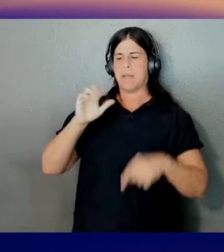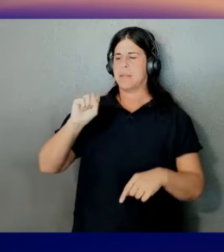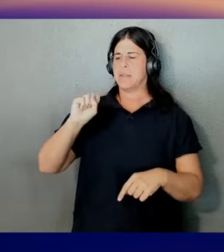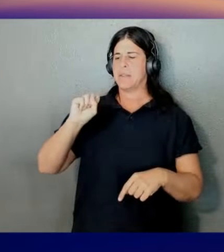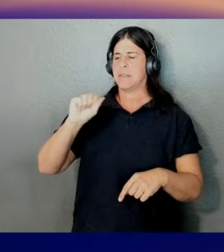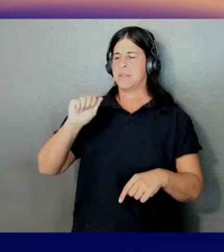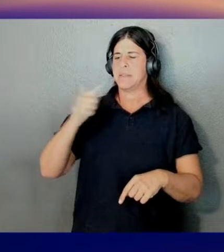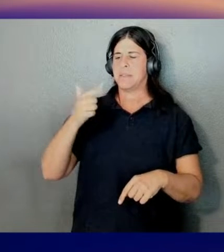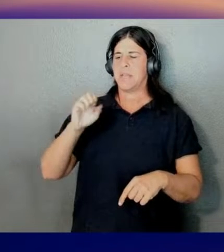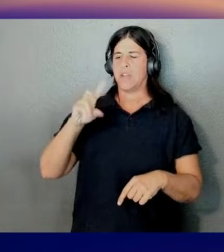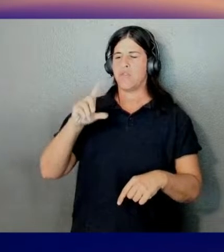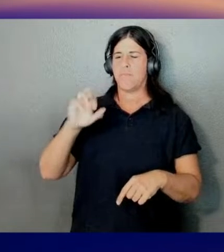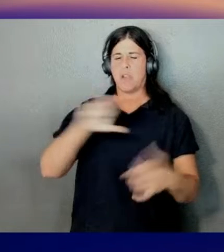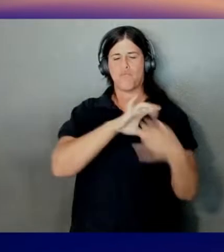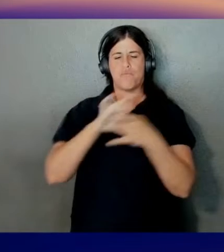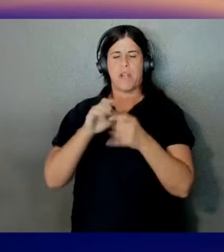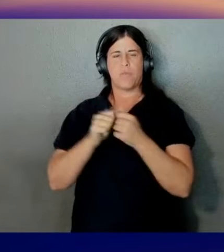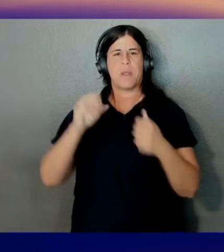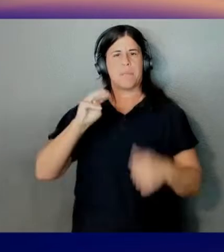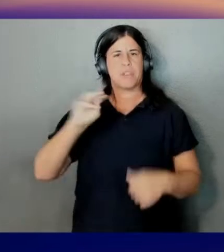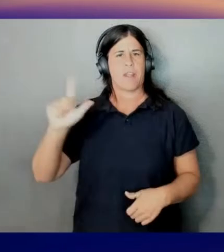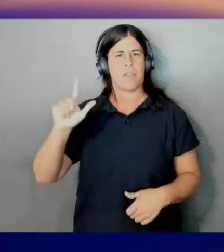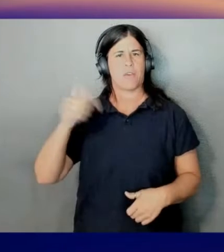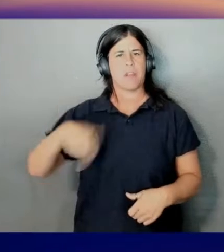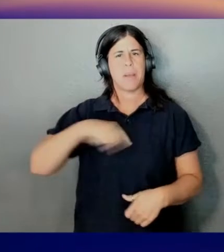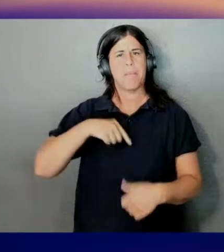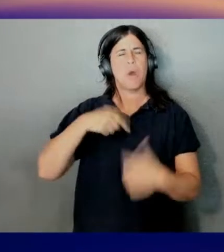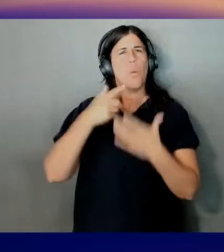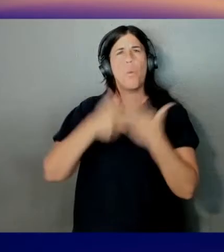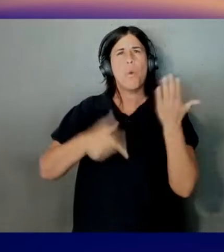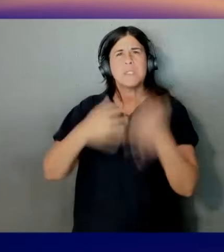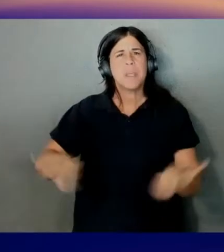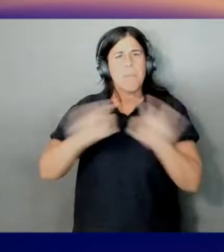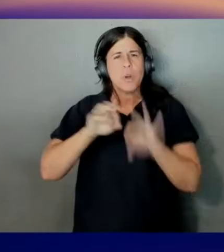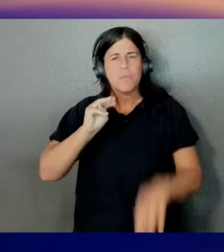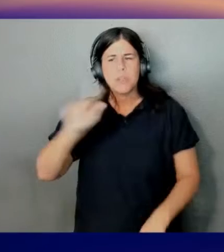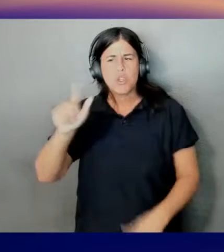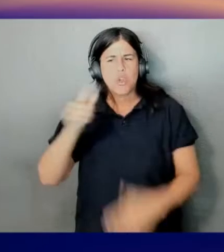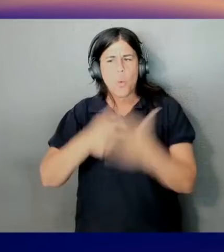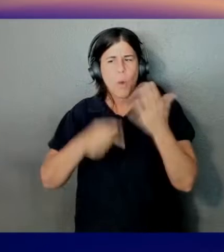So gimme an idea, what's the importance of machine learning? What, what problems are we solving with it?